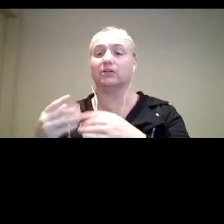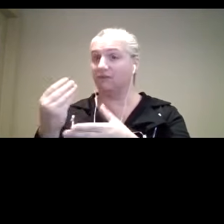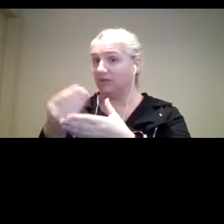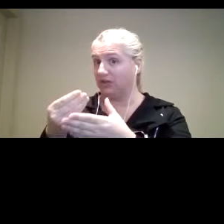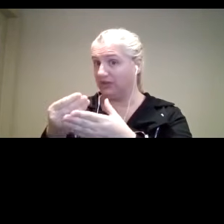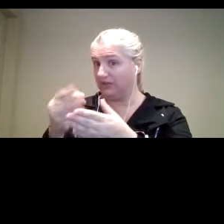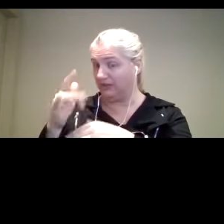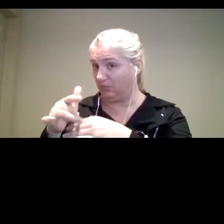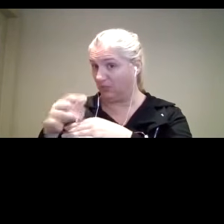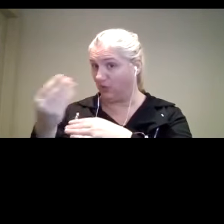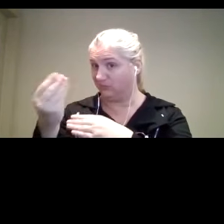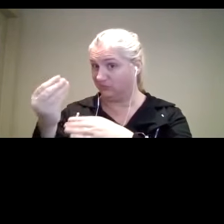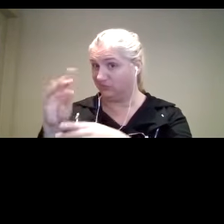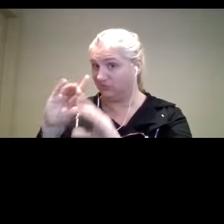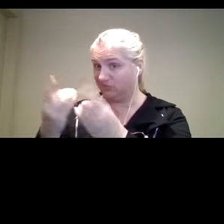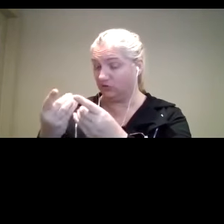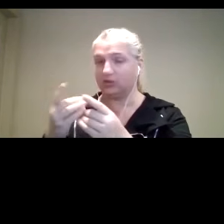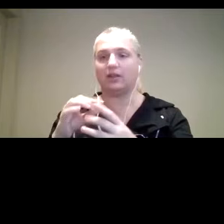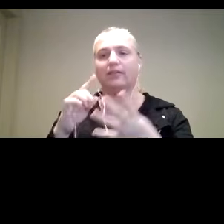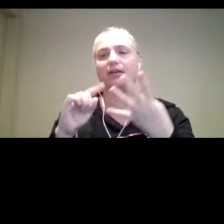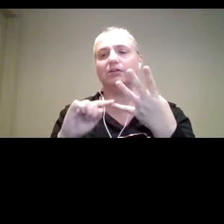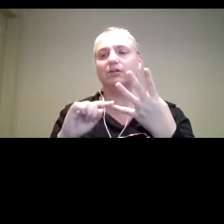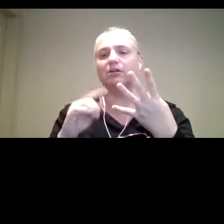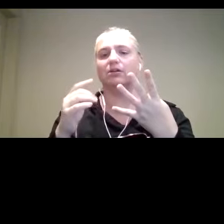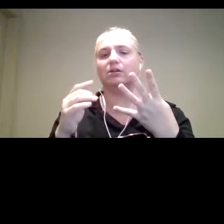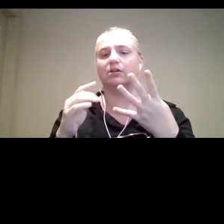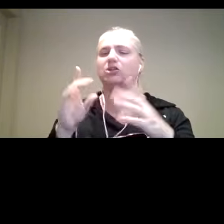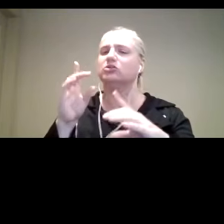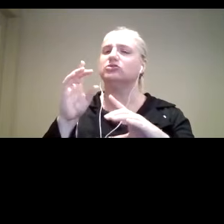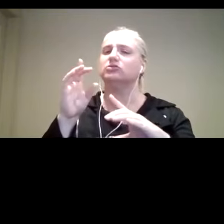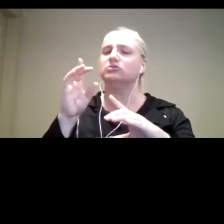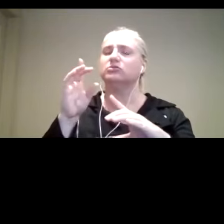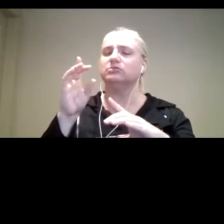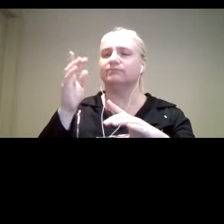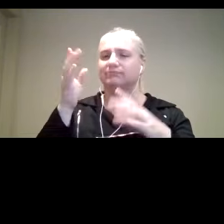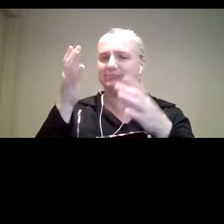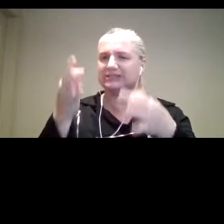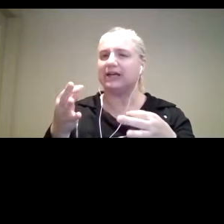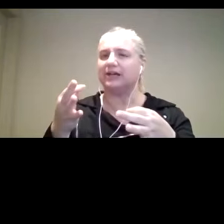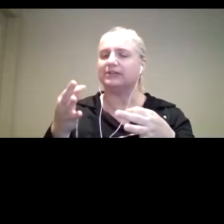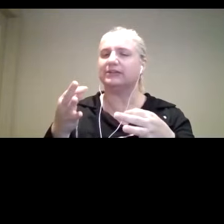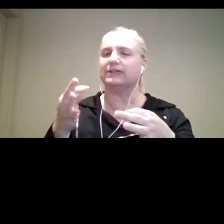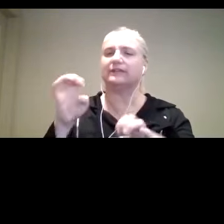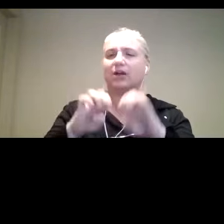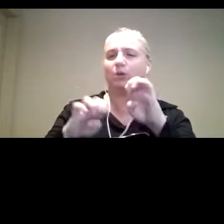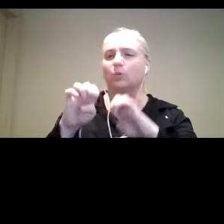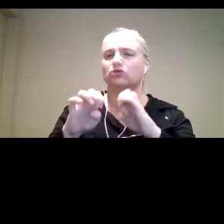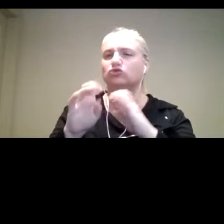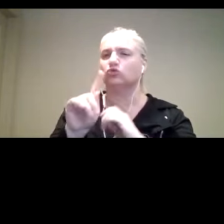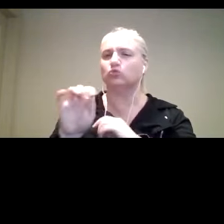And then we have somebody that has asked, in determining evaluation tools, are there examples of mental health assessments